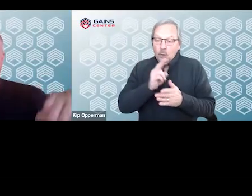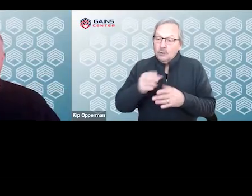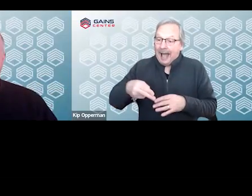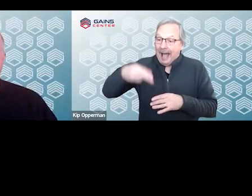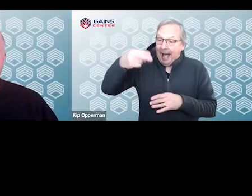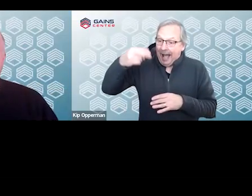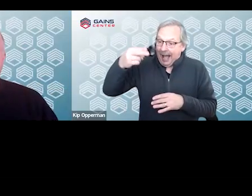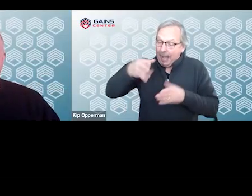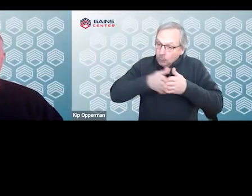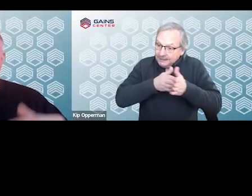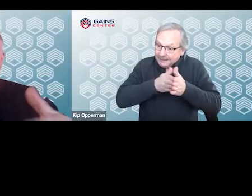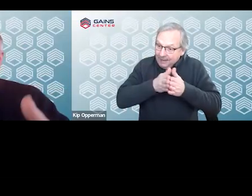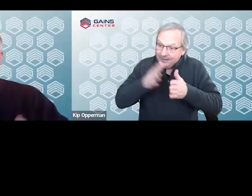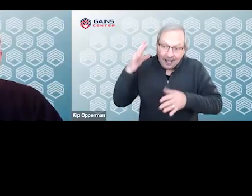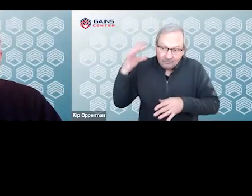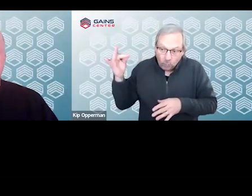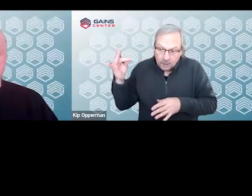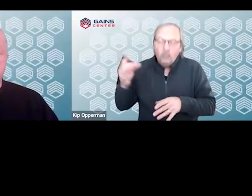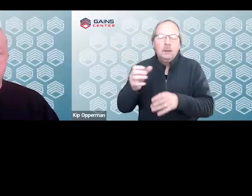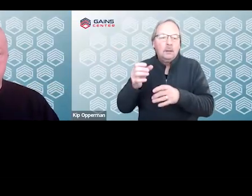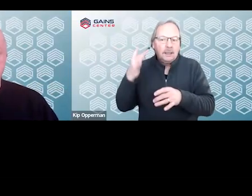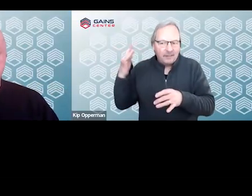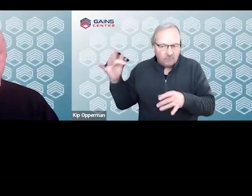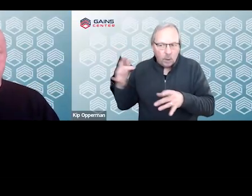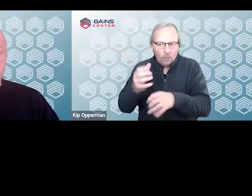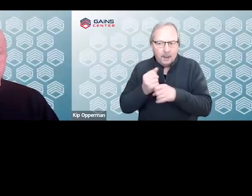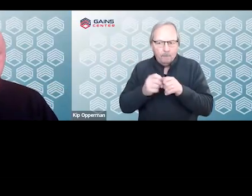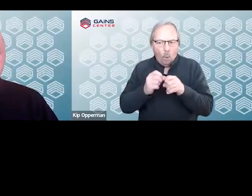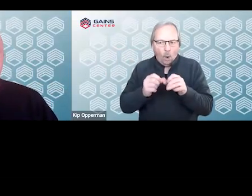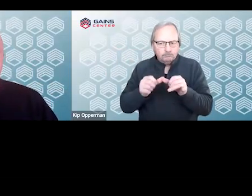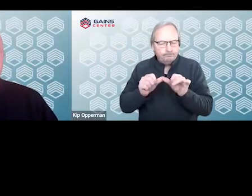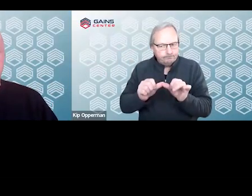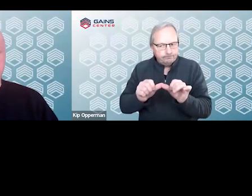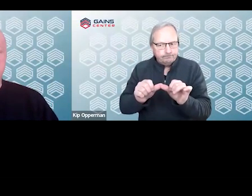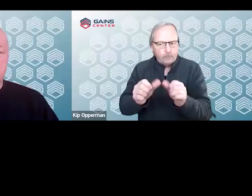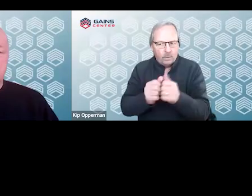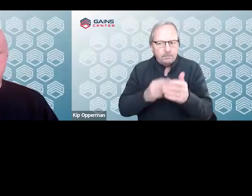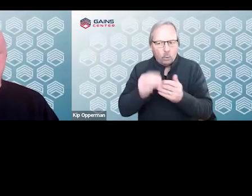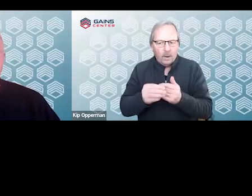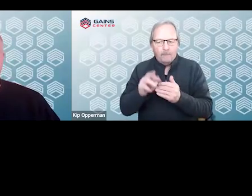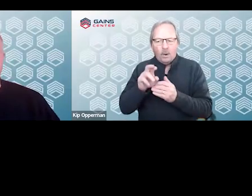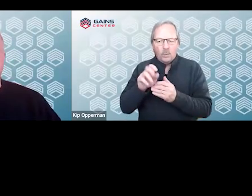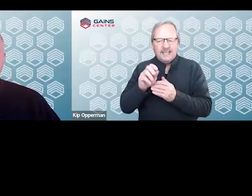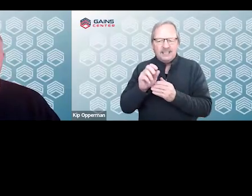in California, we would get much better retention. I'm not sure we get much better urinalysis data